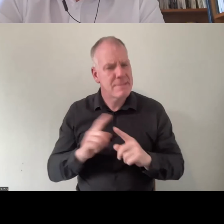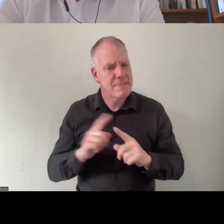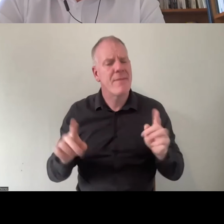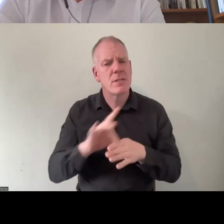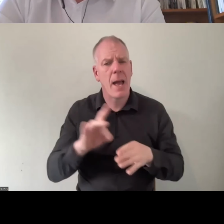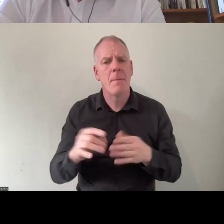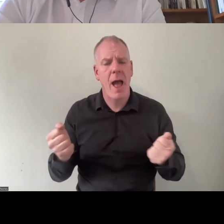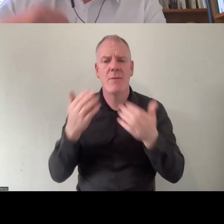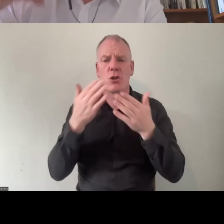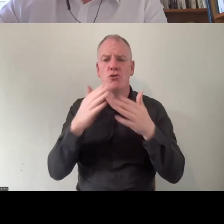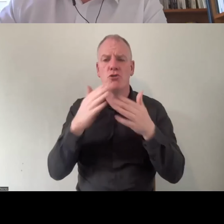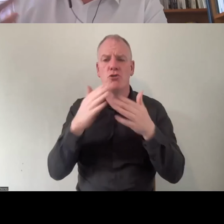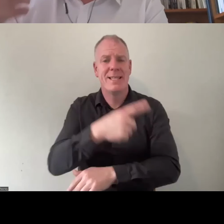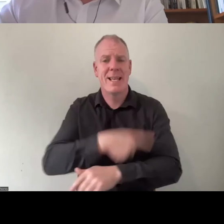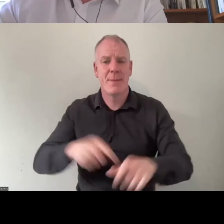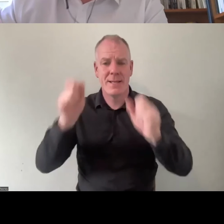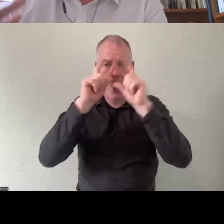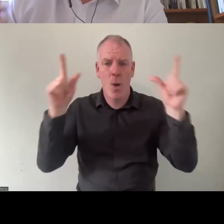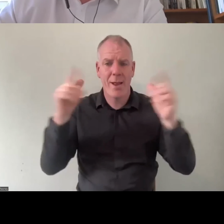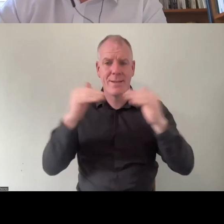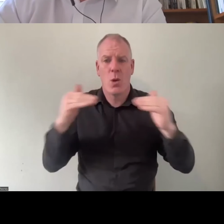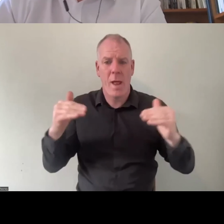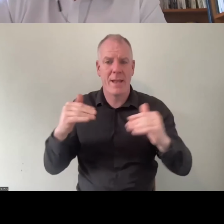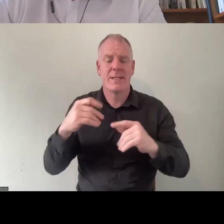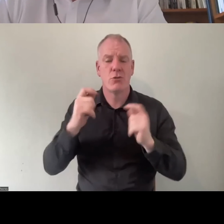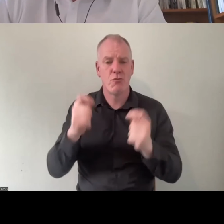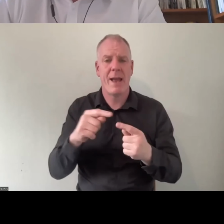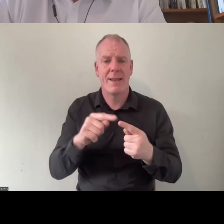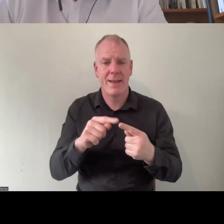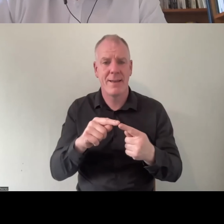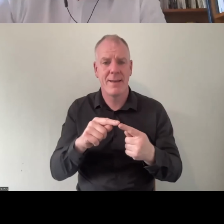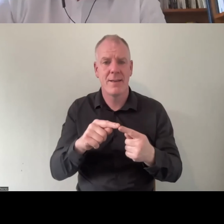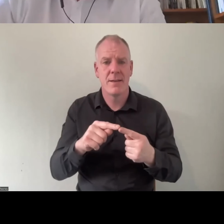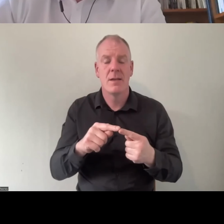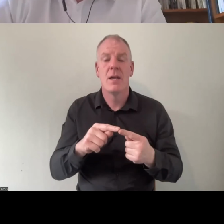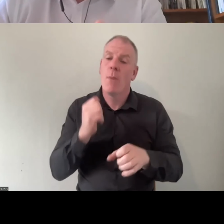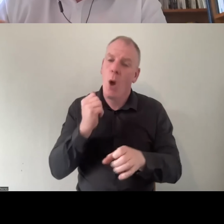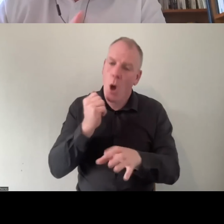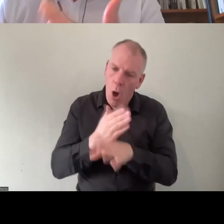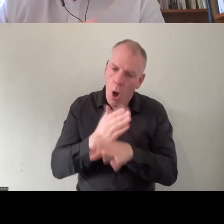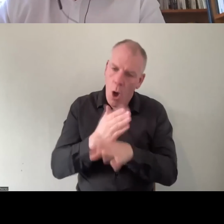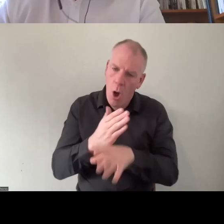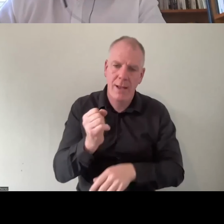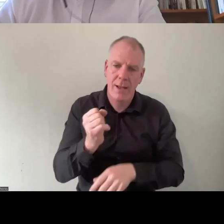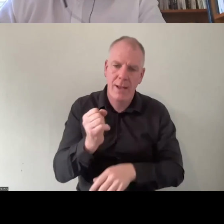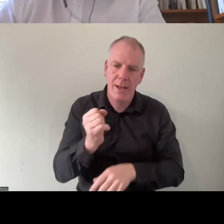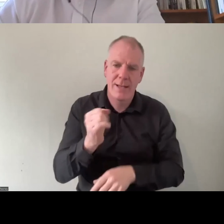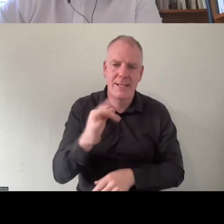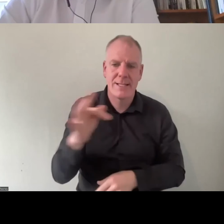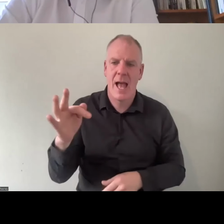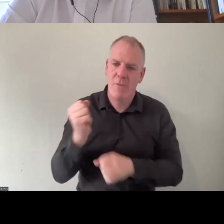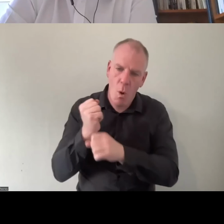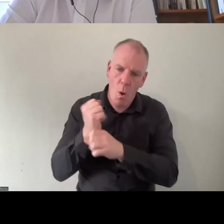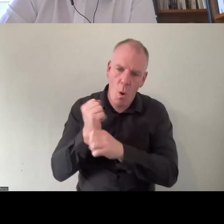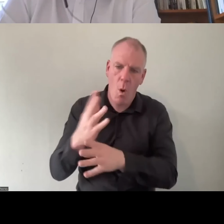There's the general disability awareness equality training. So, again, all staff or volunteers and security, for example,